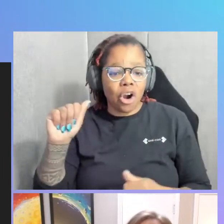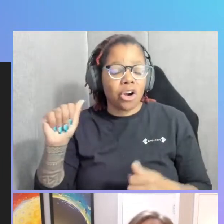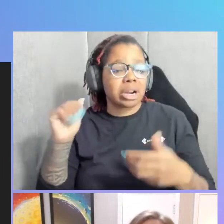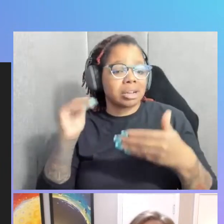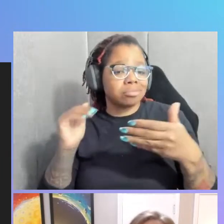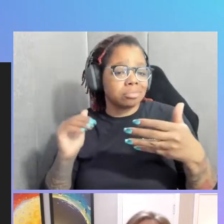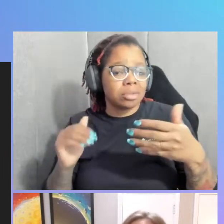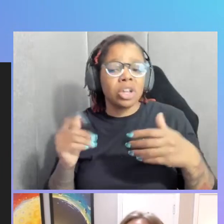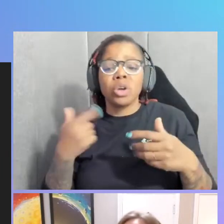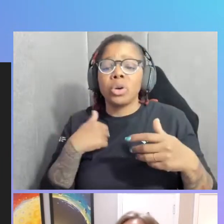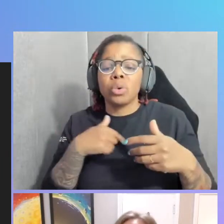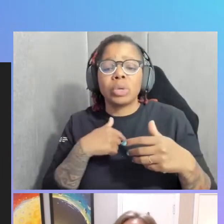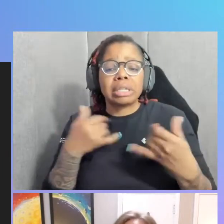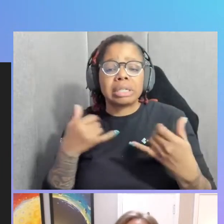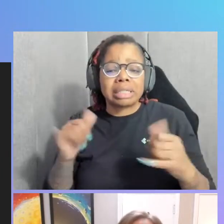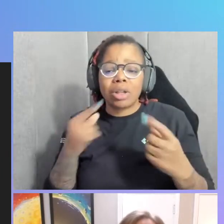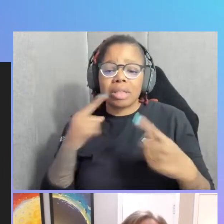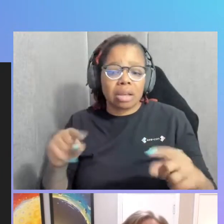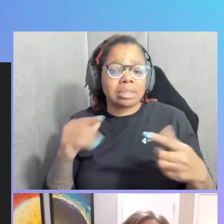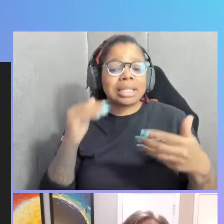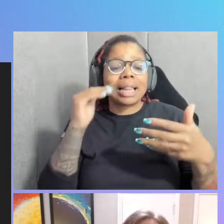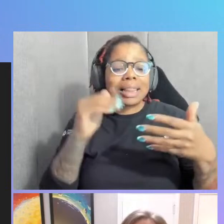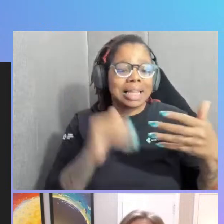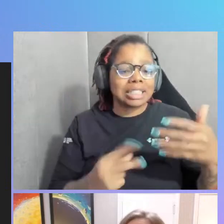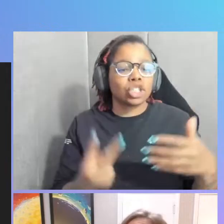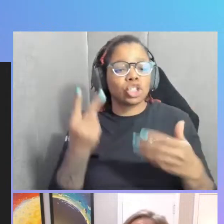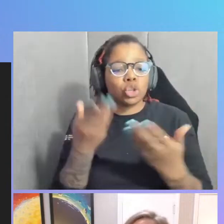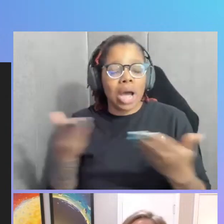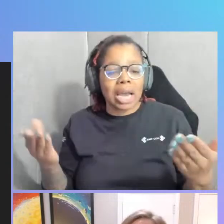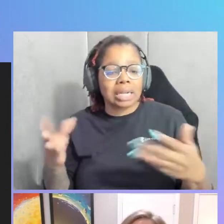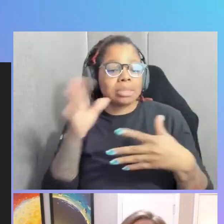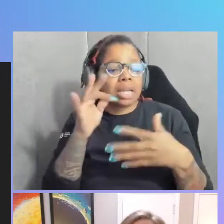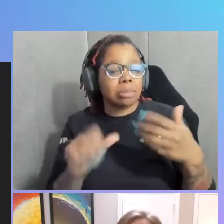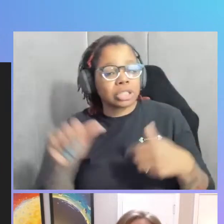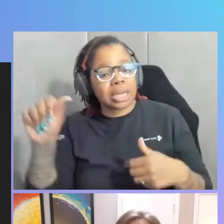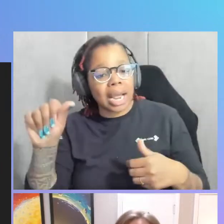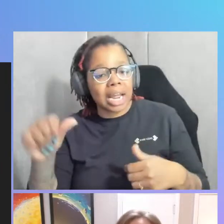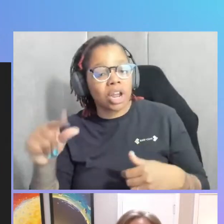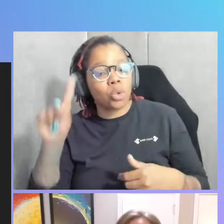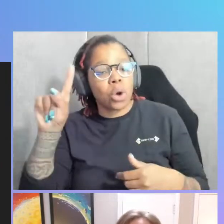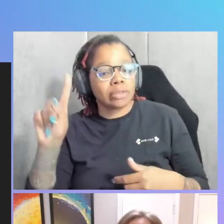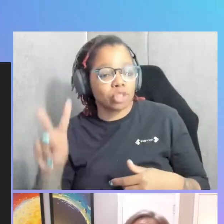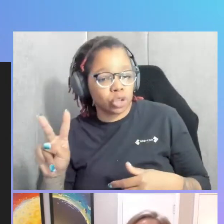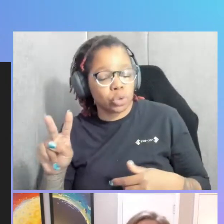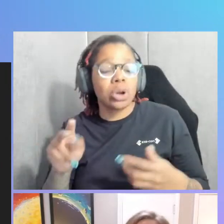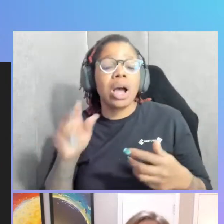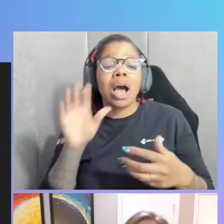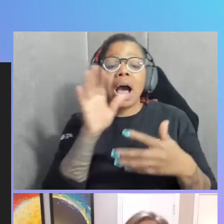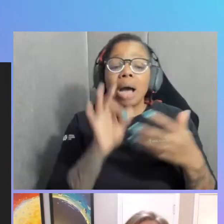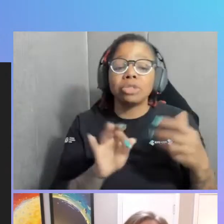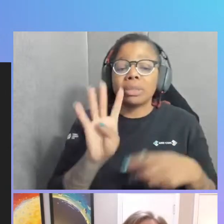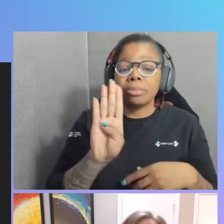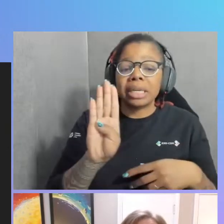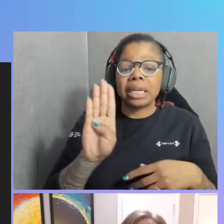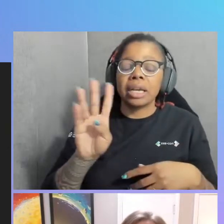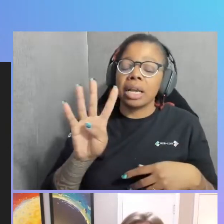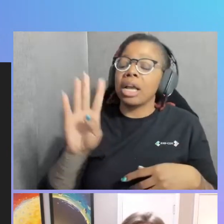list two items. Option A one of